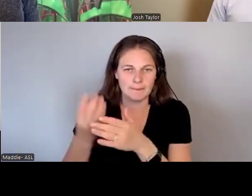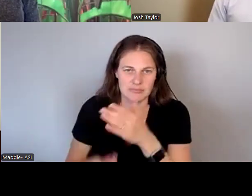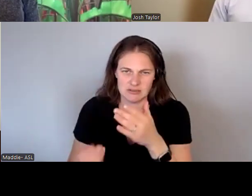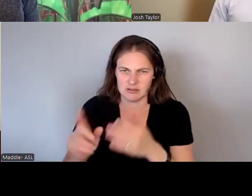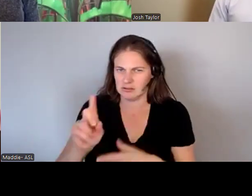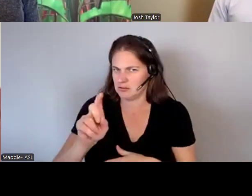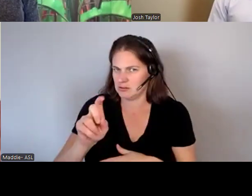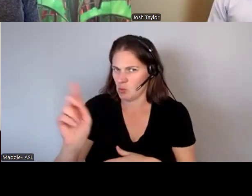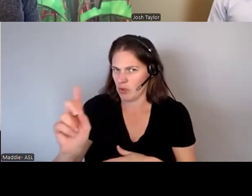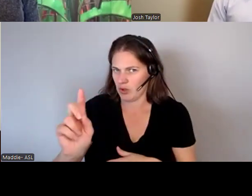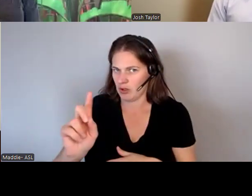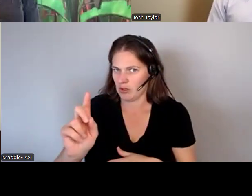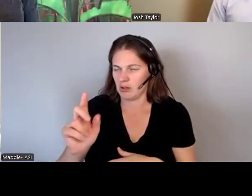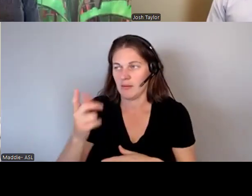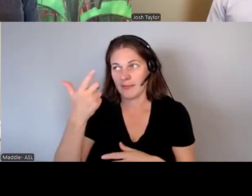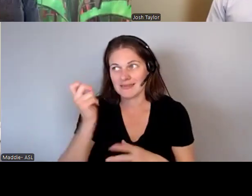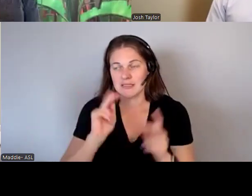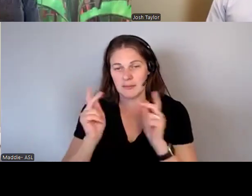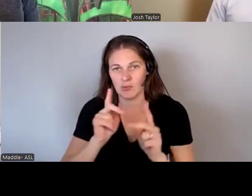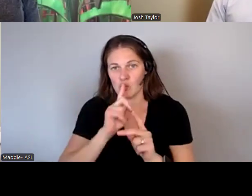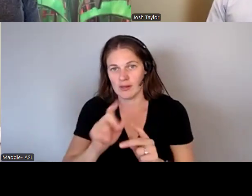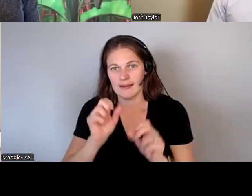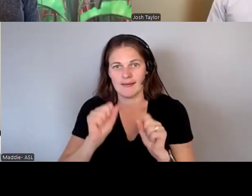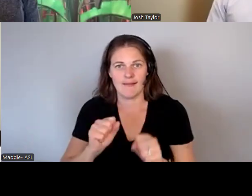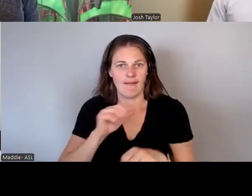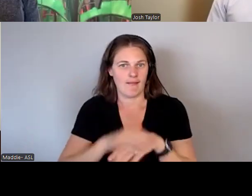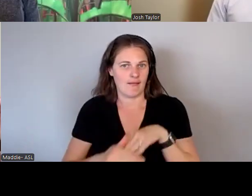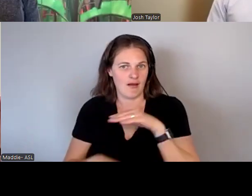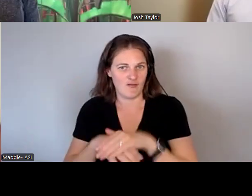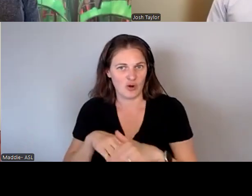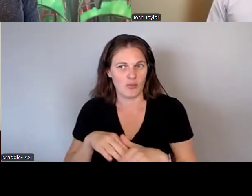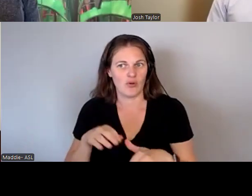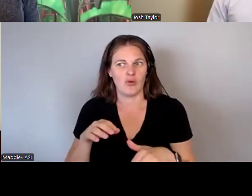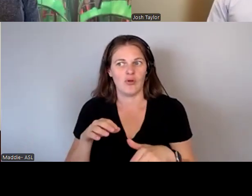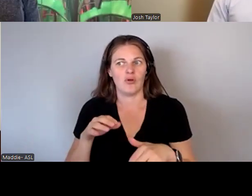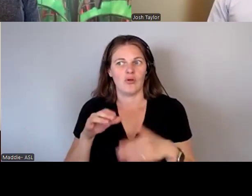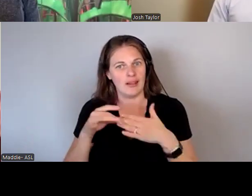Because people can really feel comfortable with an organization, and that can lead to a relationship